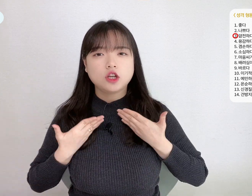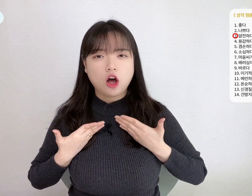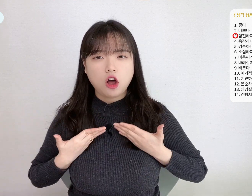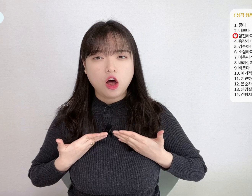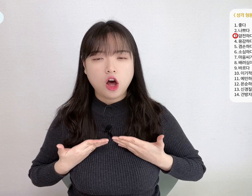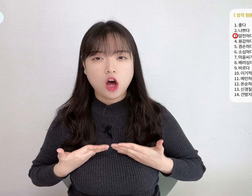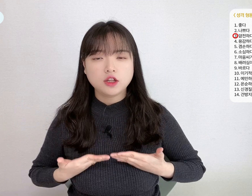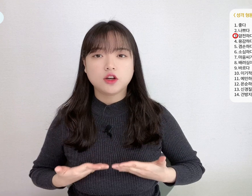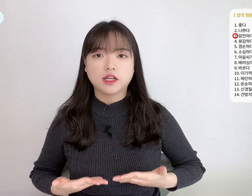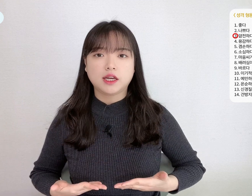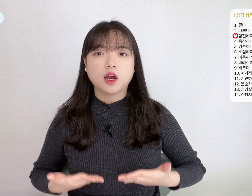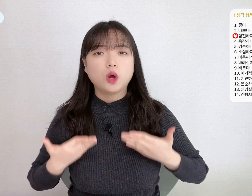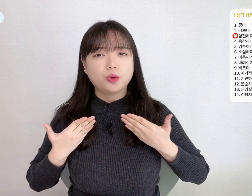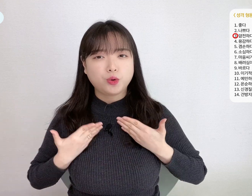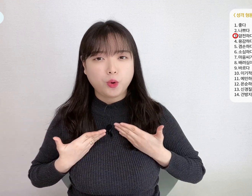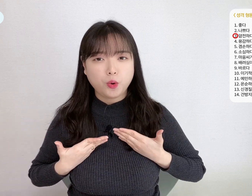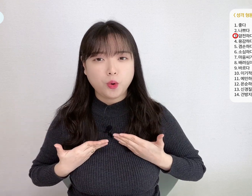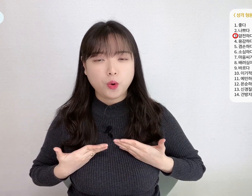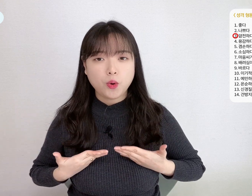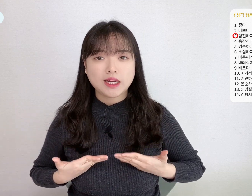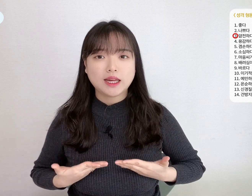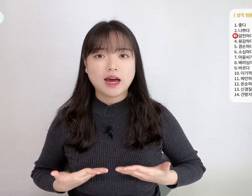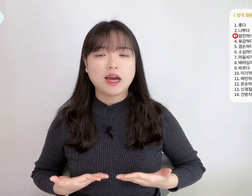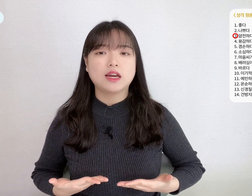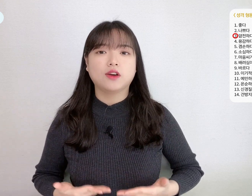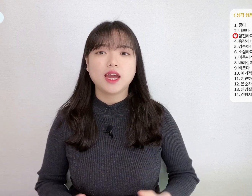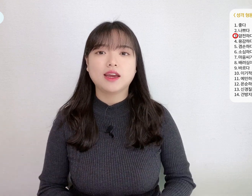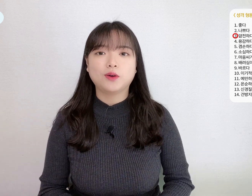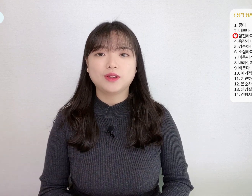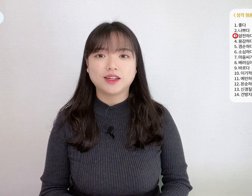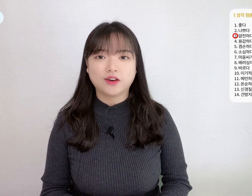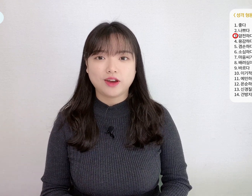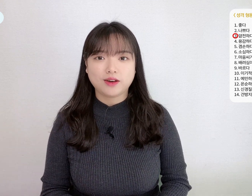but slowly [quiet] to come down like this.